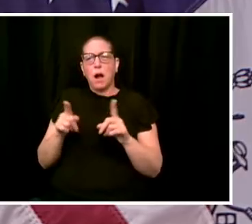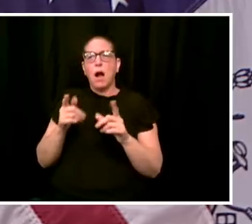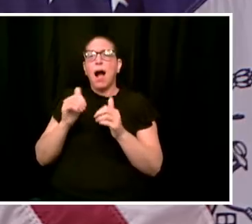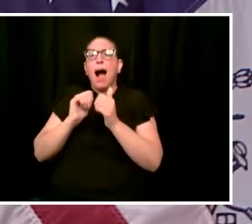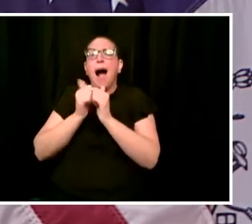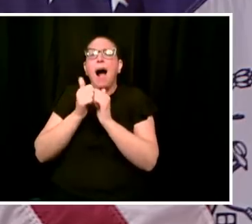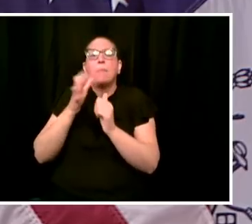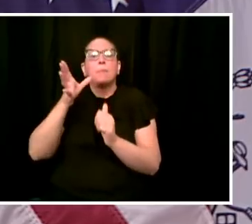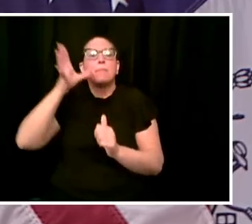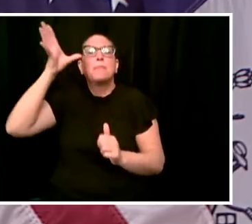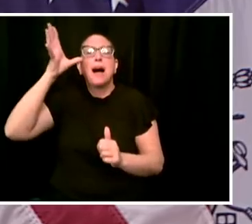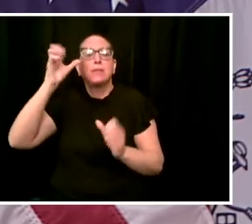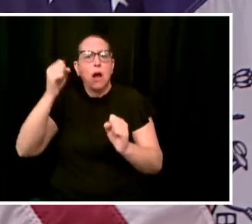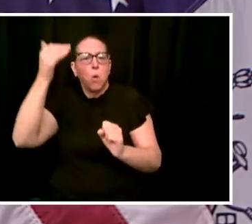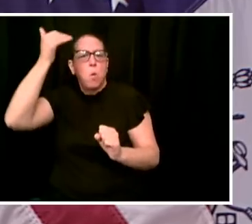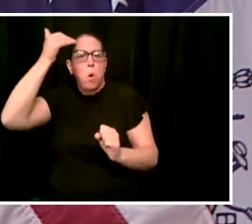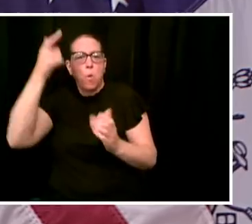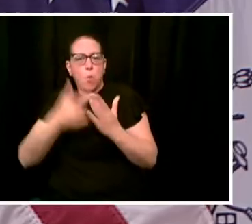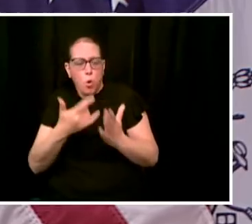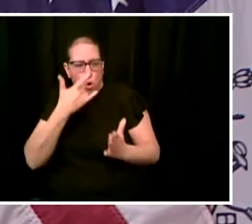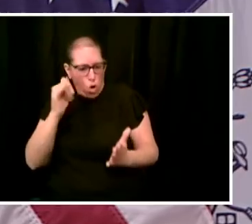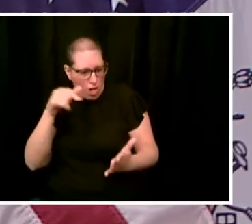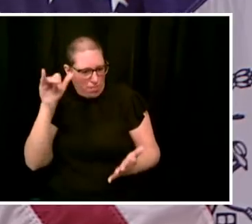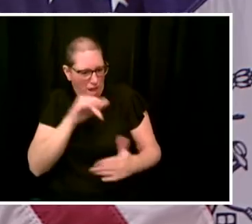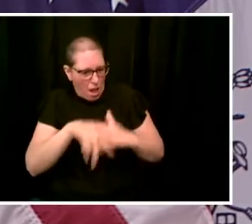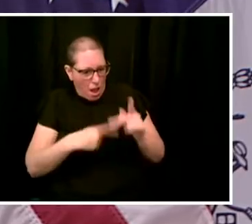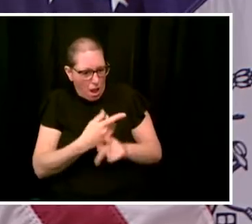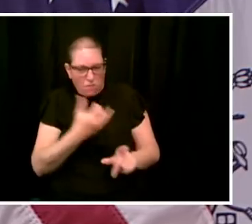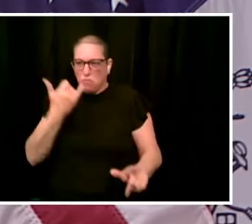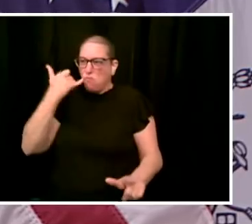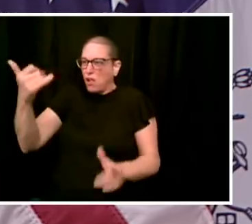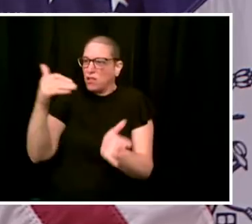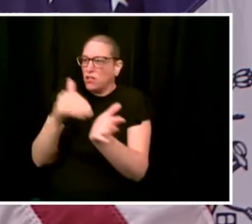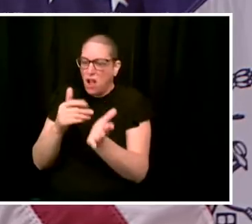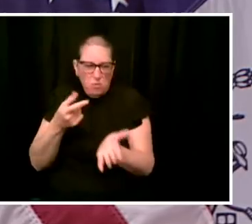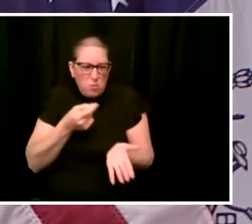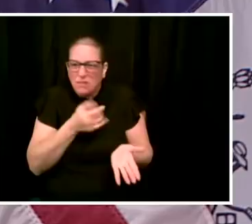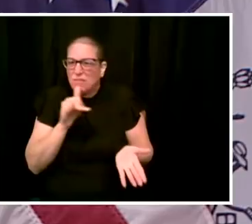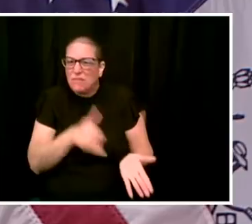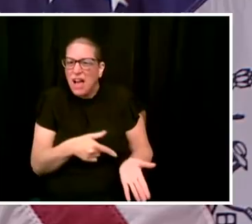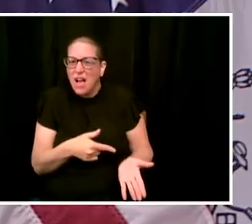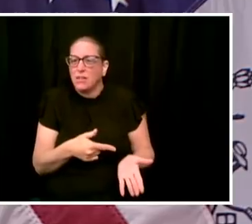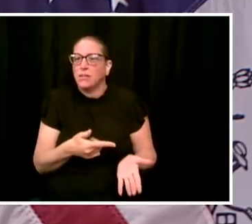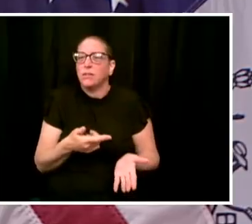G ETIN EXAC TWITH THEIR MEDICAL PROVIDER. FOR INSTANCE IS HETRE A TIME PERODI EYTH SHOULD WAIT